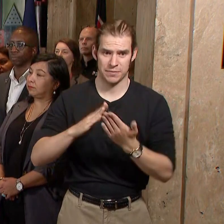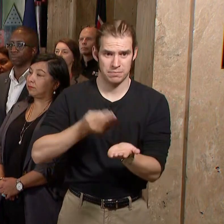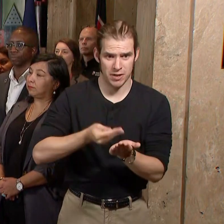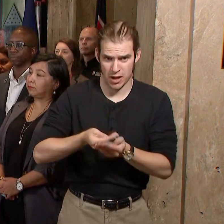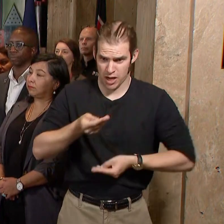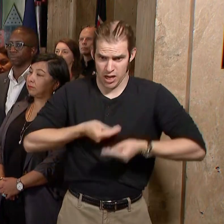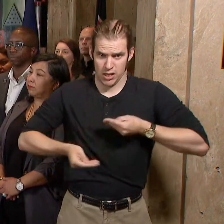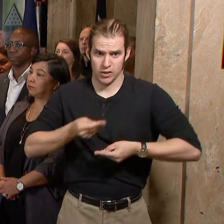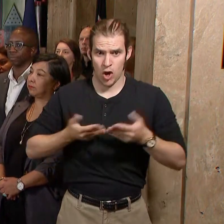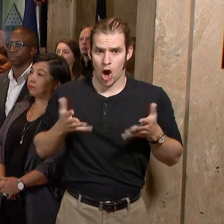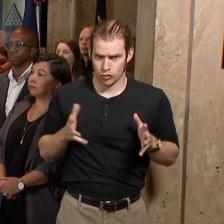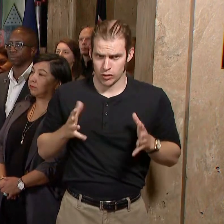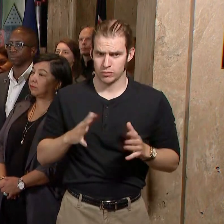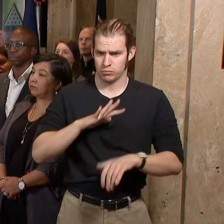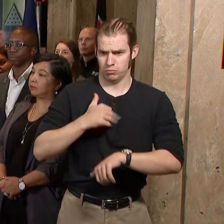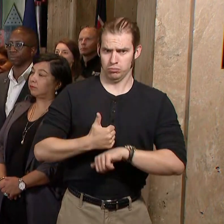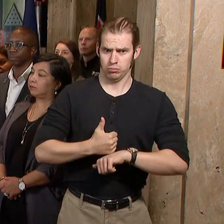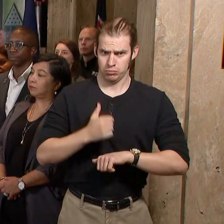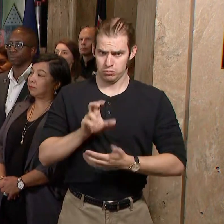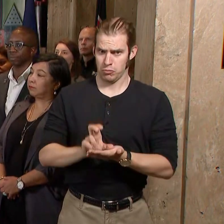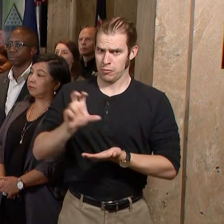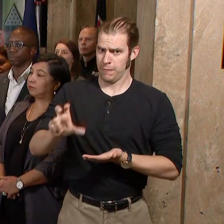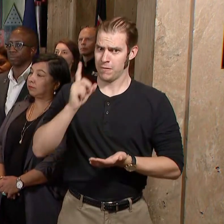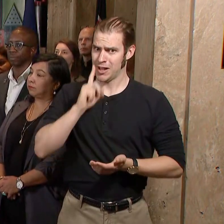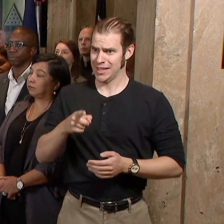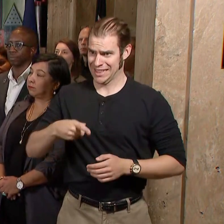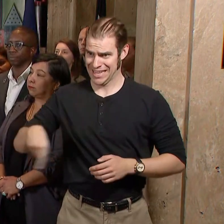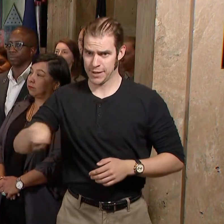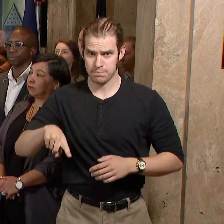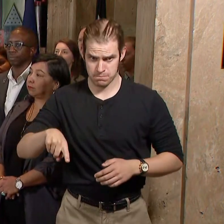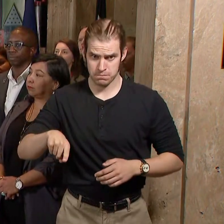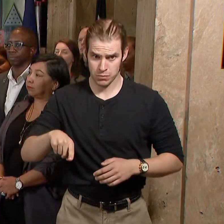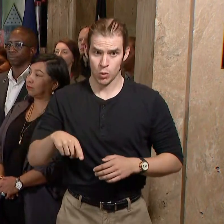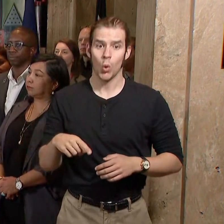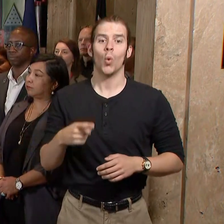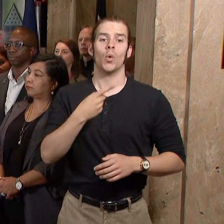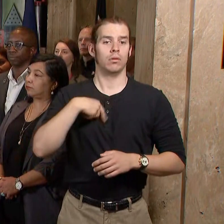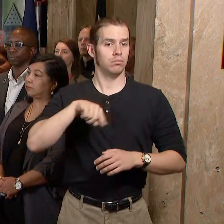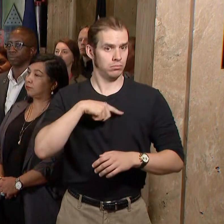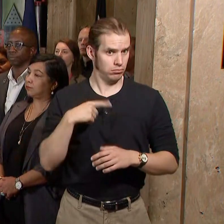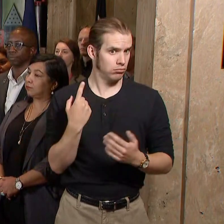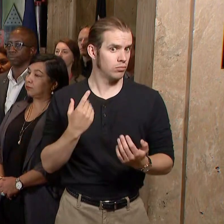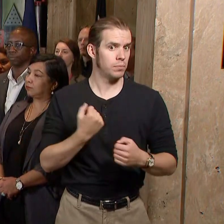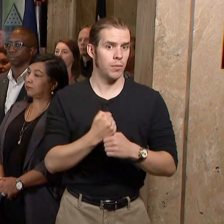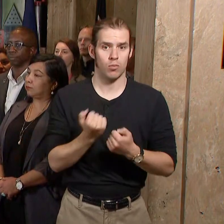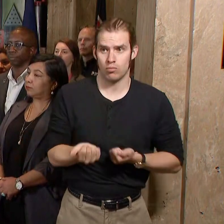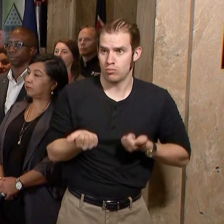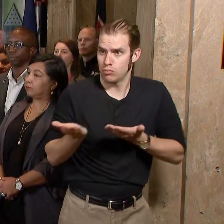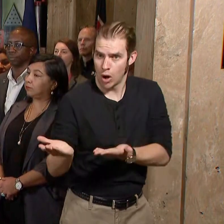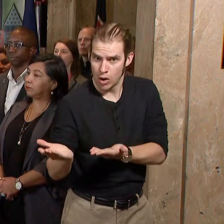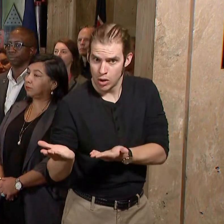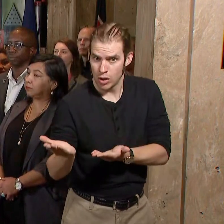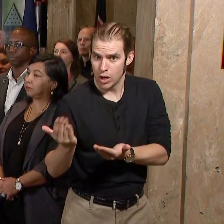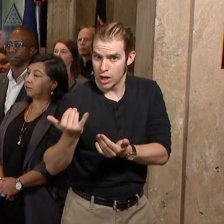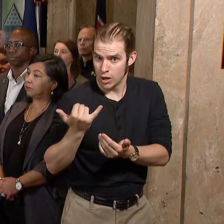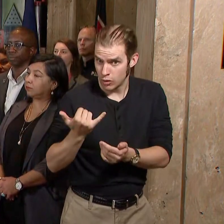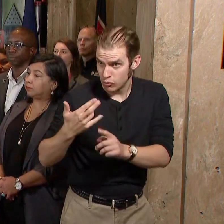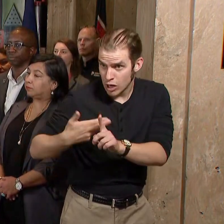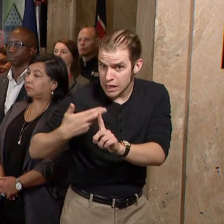Then as we build the portfolio of solutions that are going to come forward, whether they are. Current rental units, whether they are hotel conversions, whether they are micro communities,